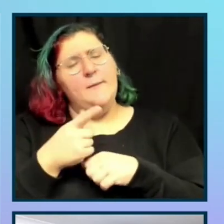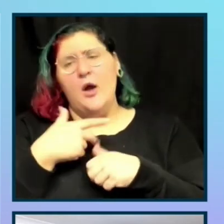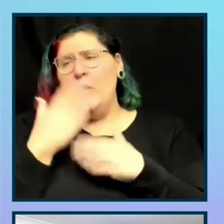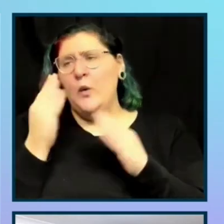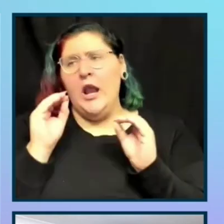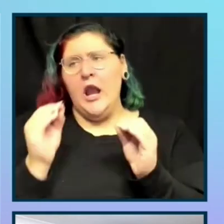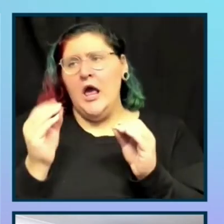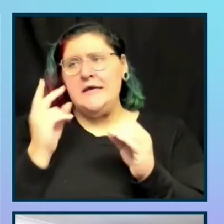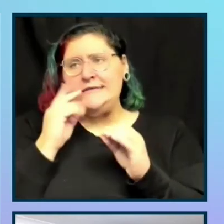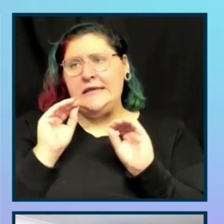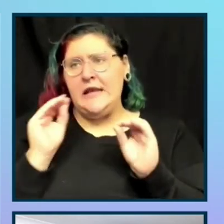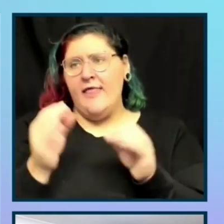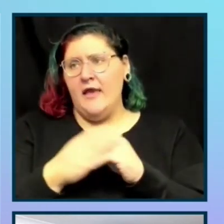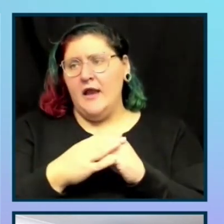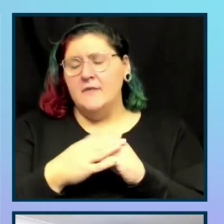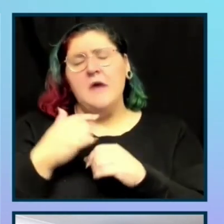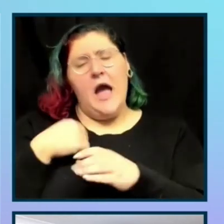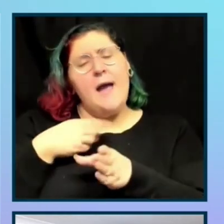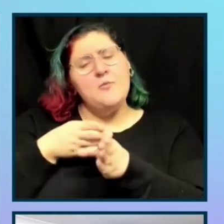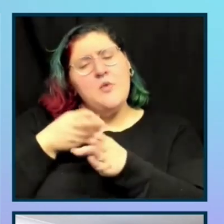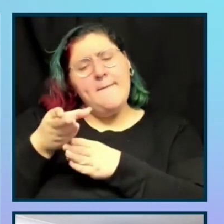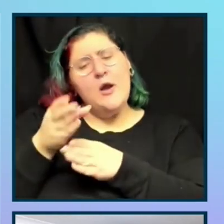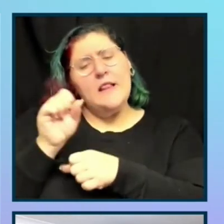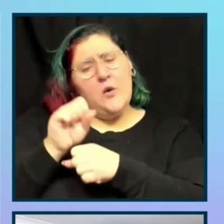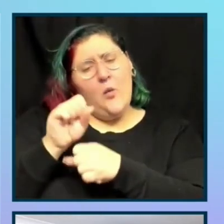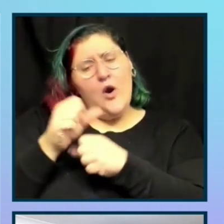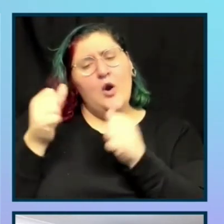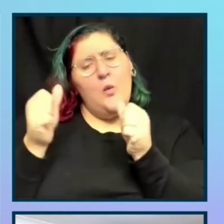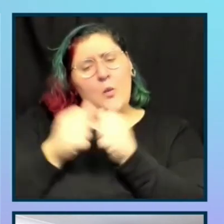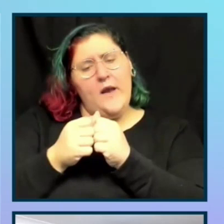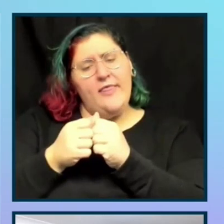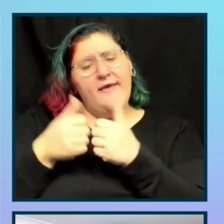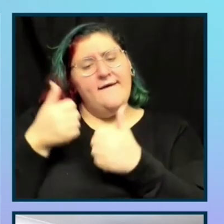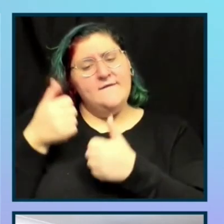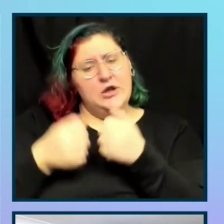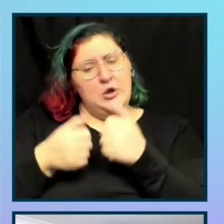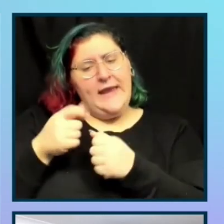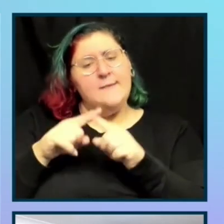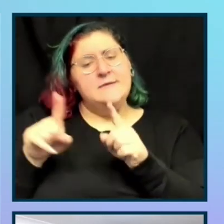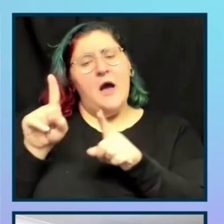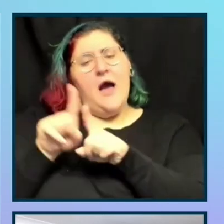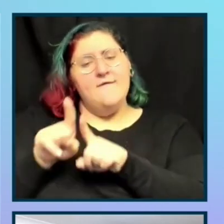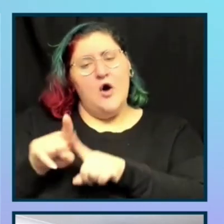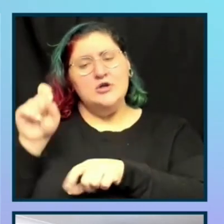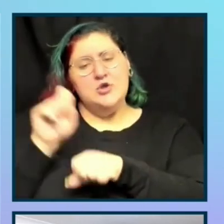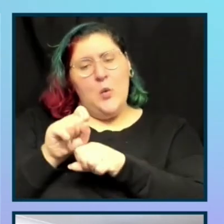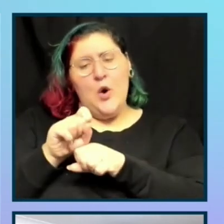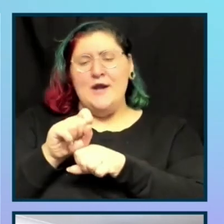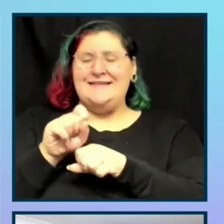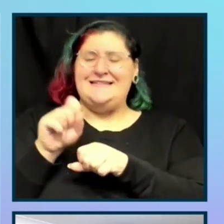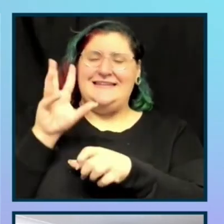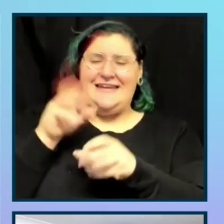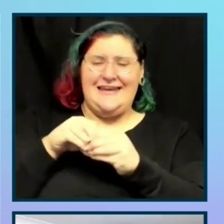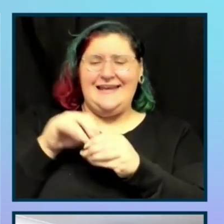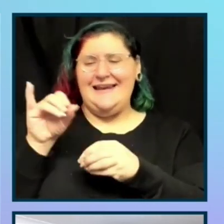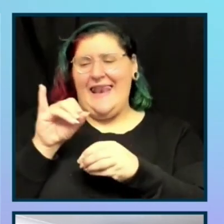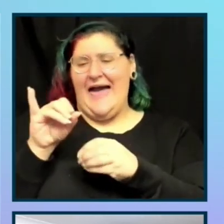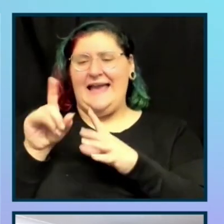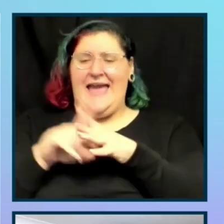but I've done projects around escape rooms in Australia, in London and amongst many other things.